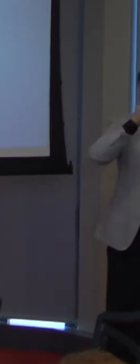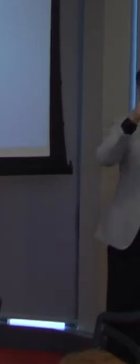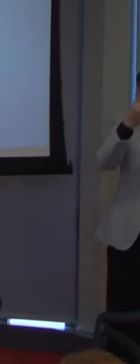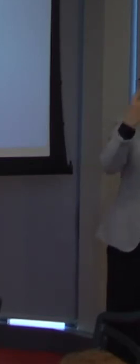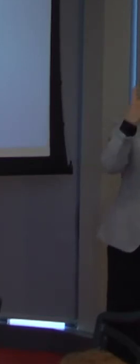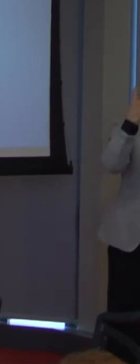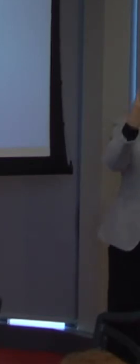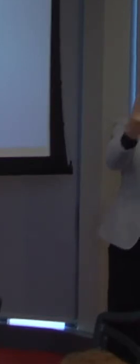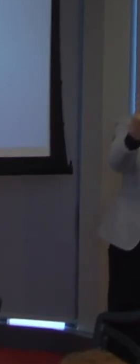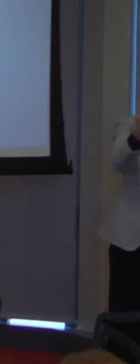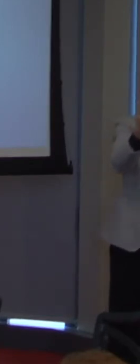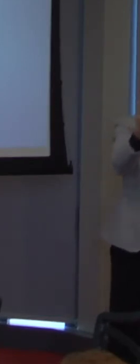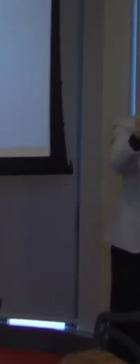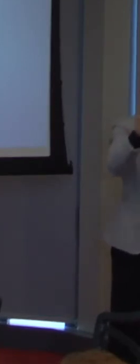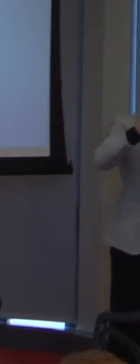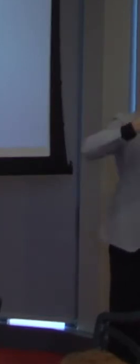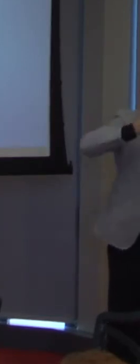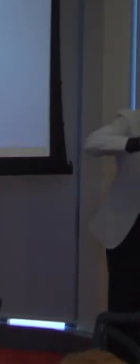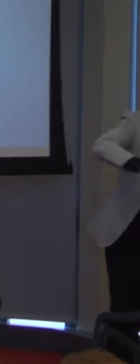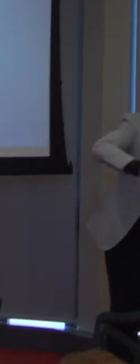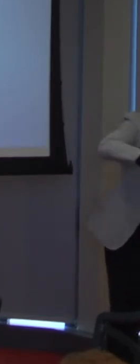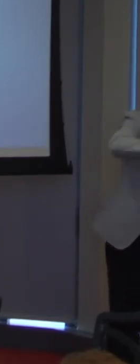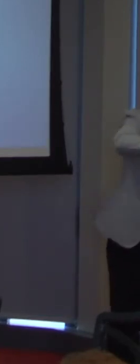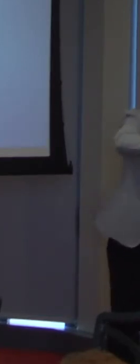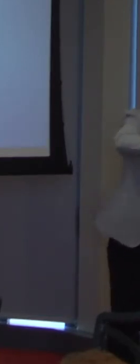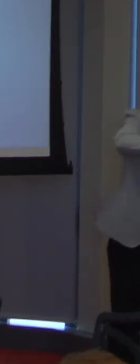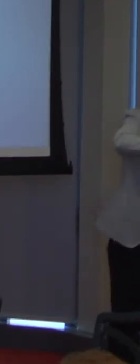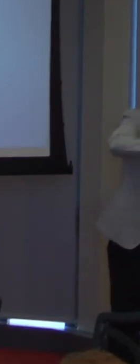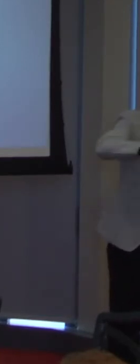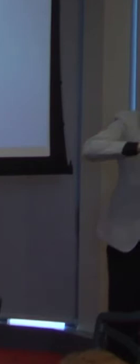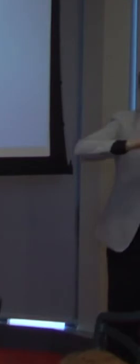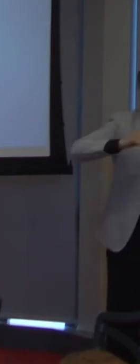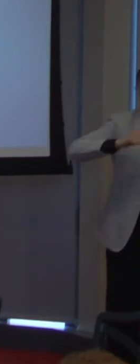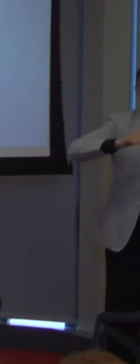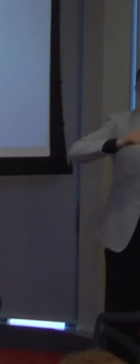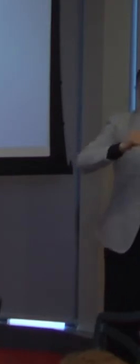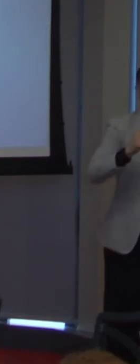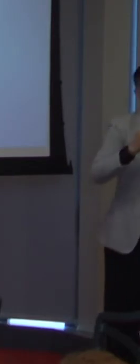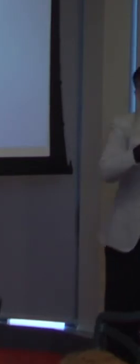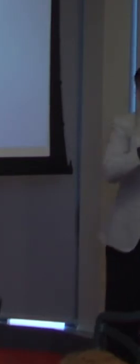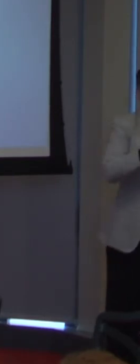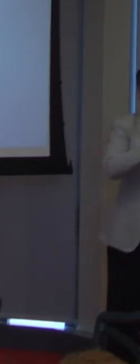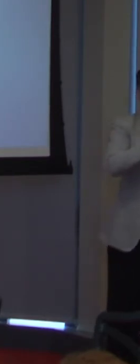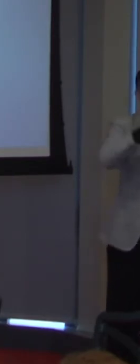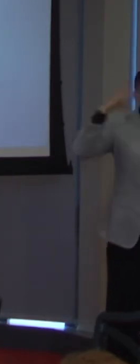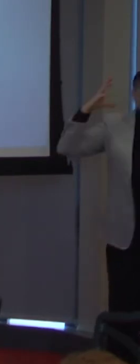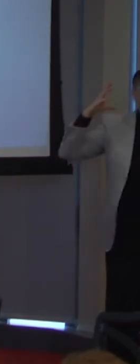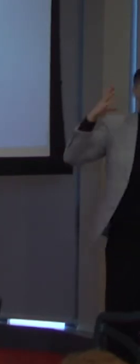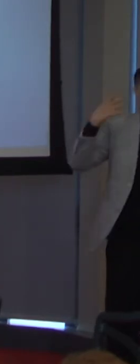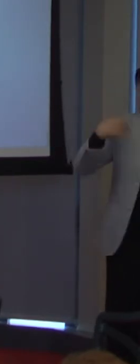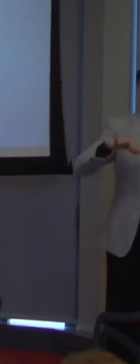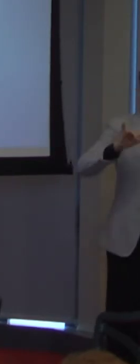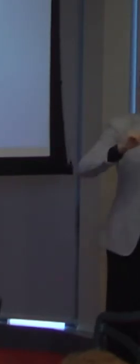so you don't get the sense of how cold it is, Mm-hm And the dry ice is, kind of, more solid and real, so,